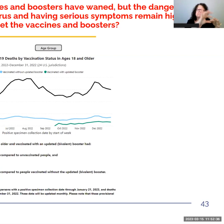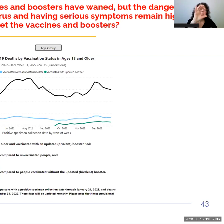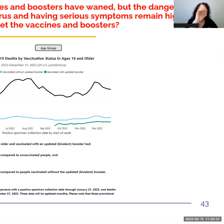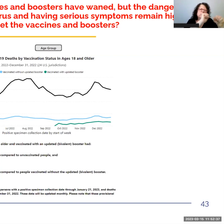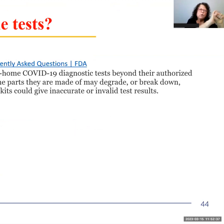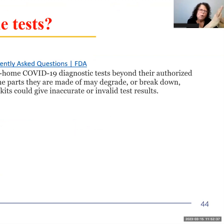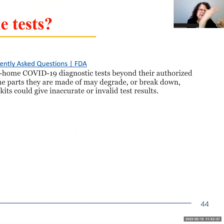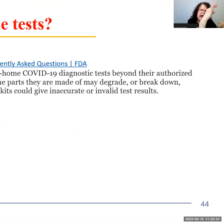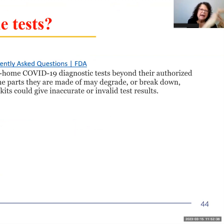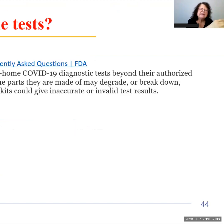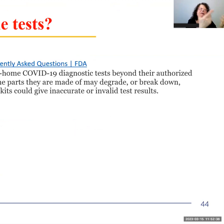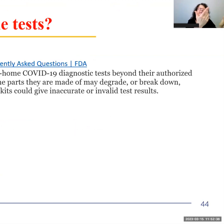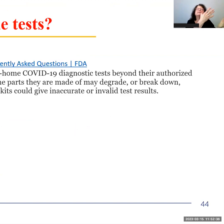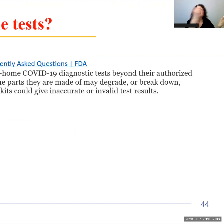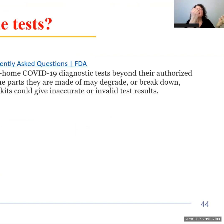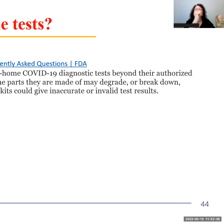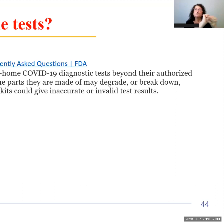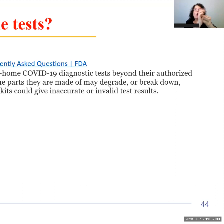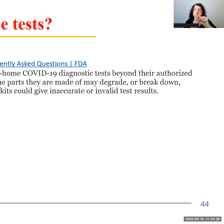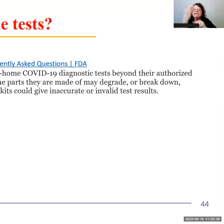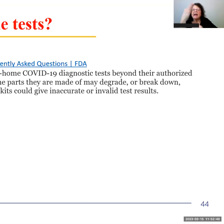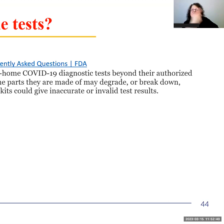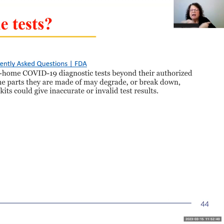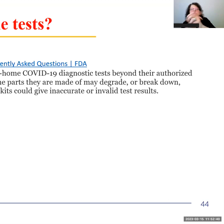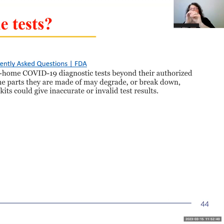the updated booster. Can I use expired at home tests?